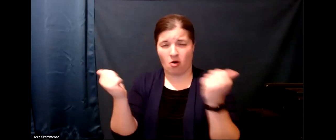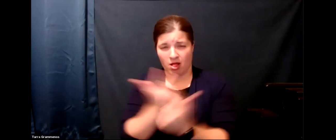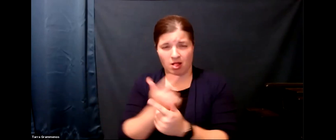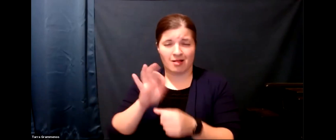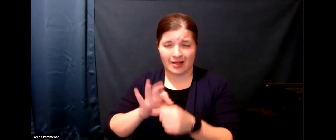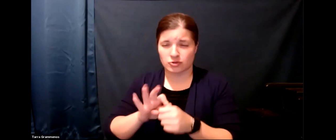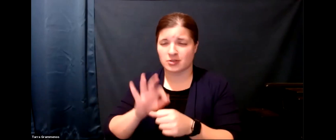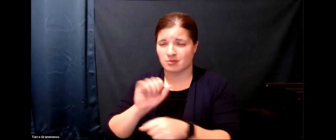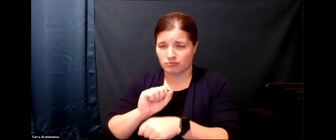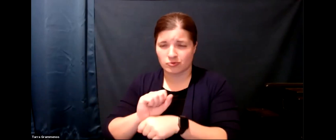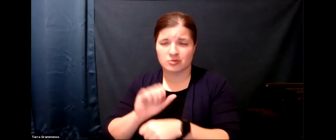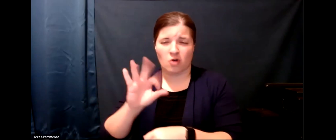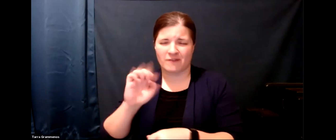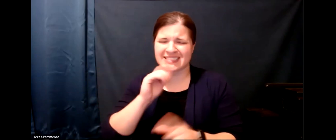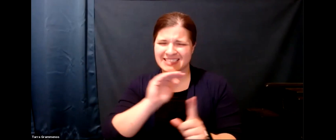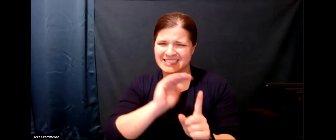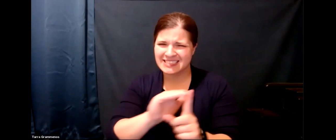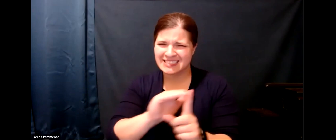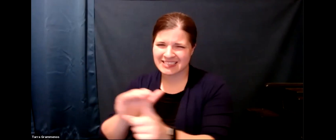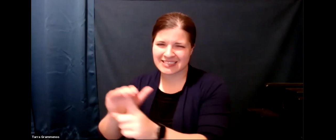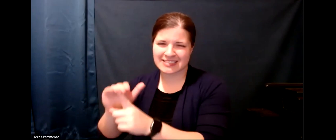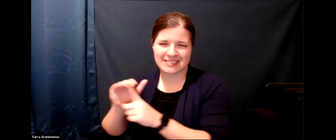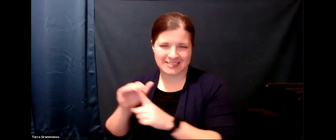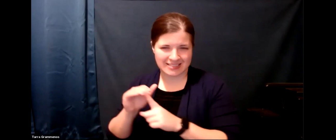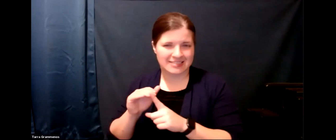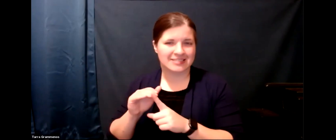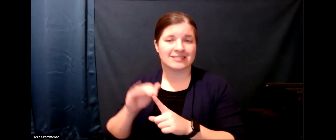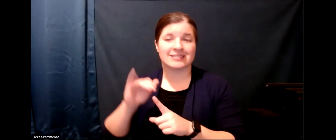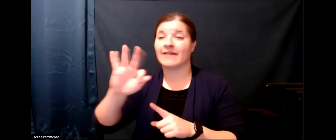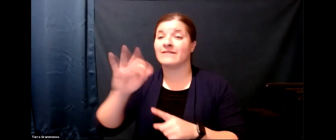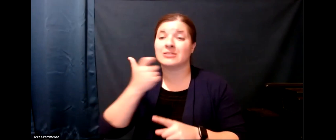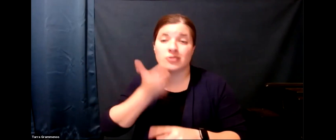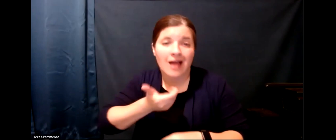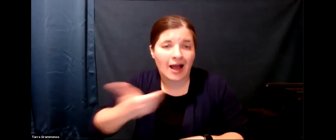offices, just to remind those who are new, that VRS